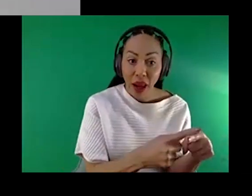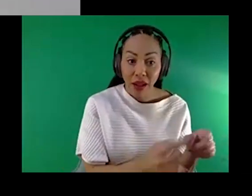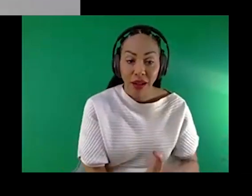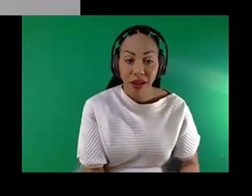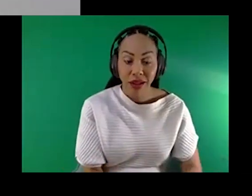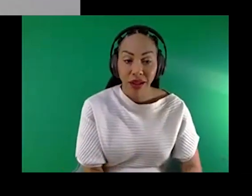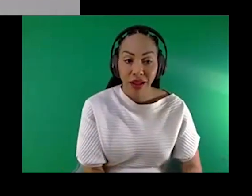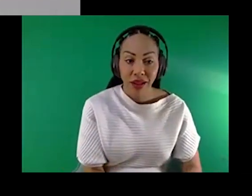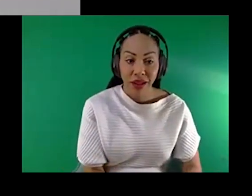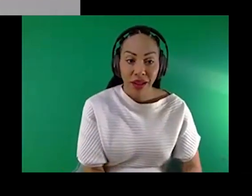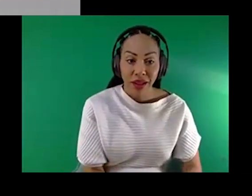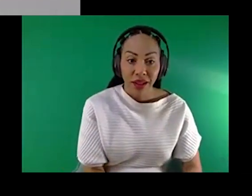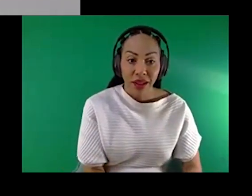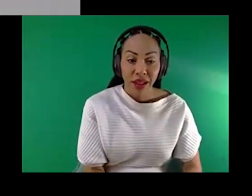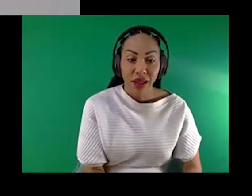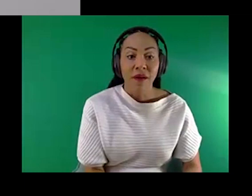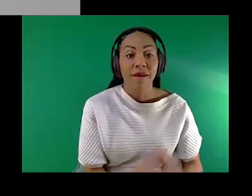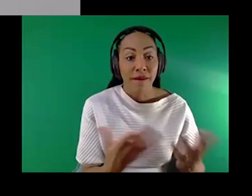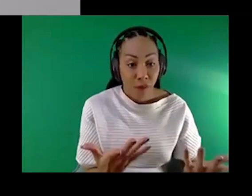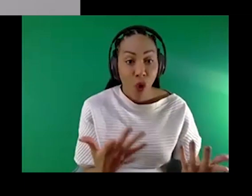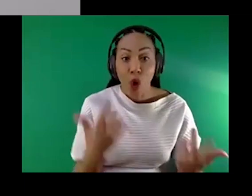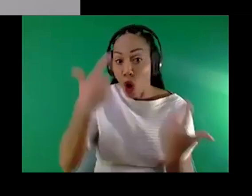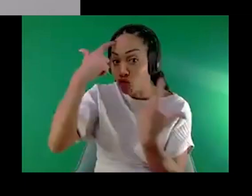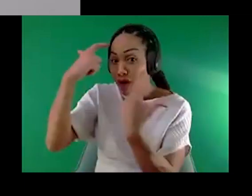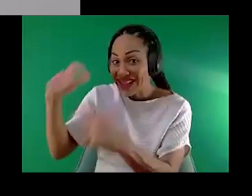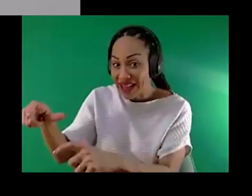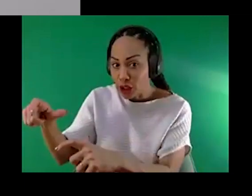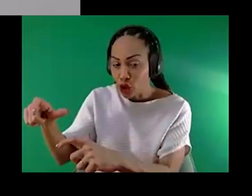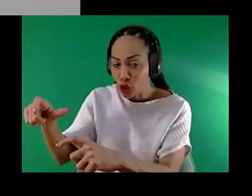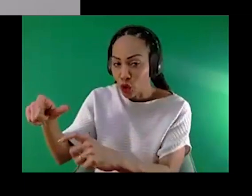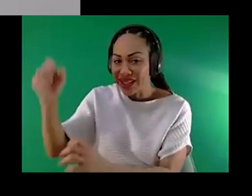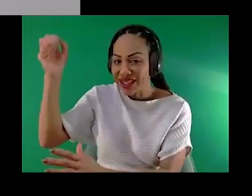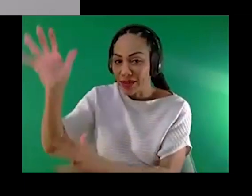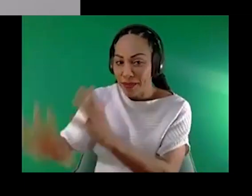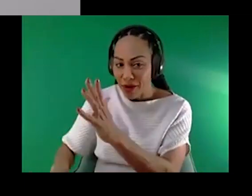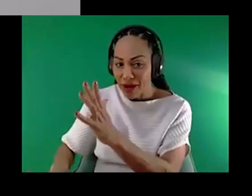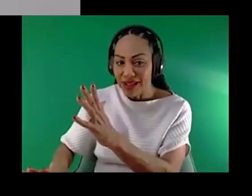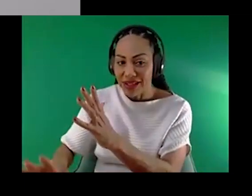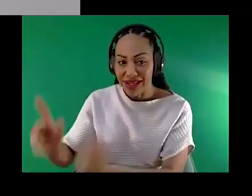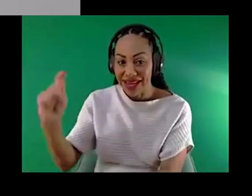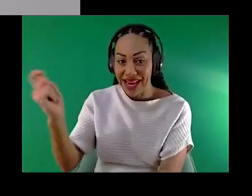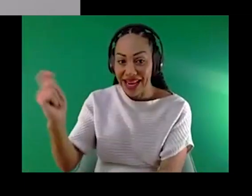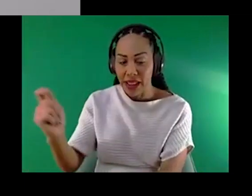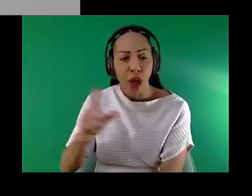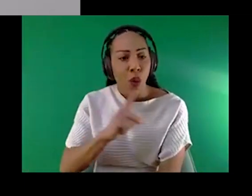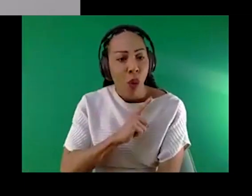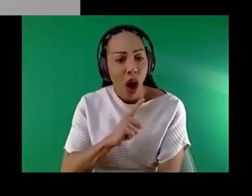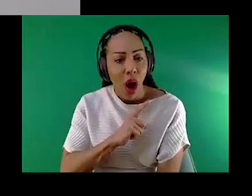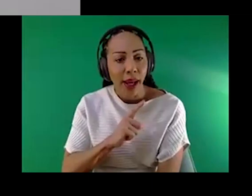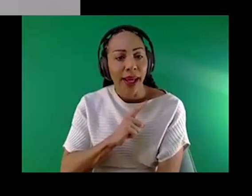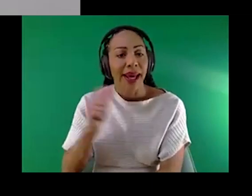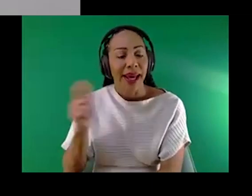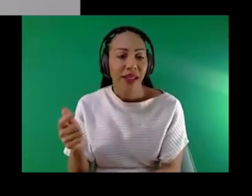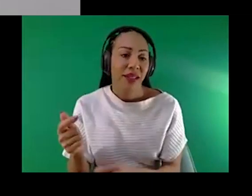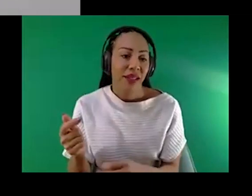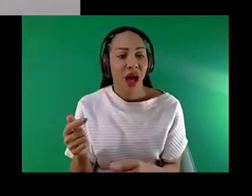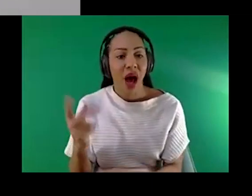for a residence experience in Italy because it is a bilateral program which entails the exchange